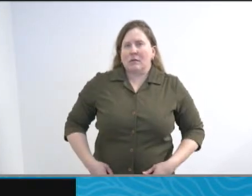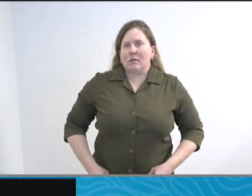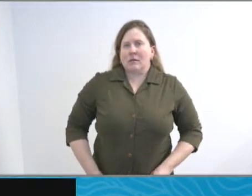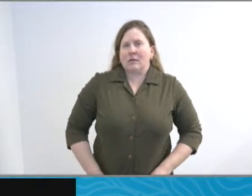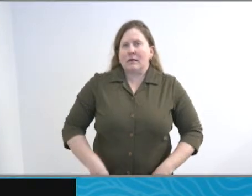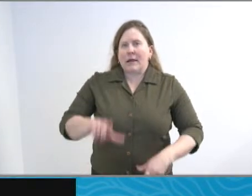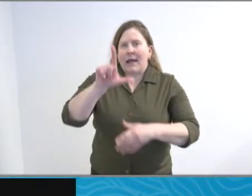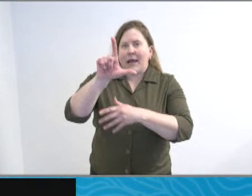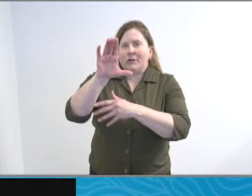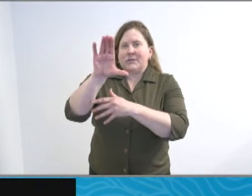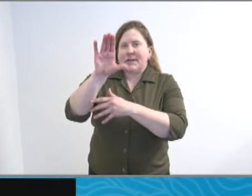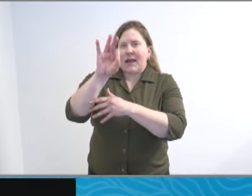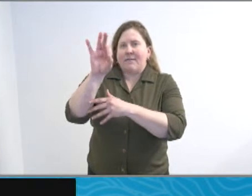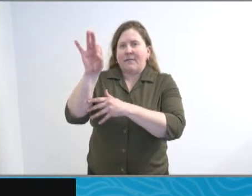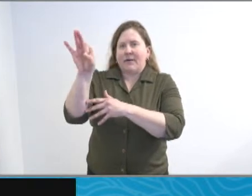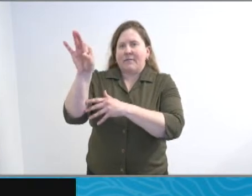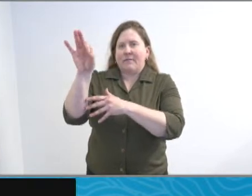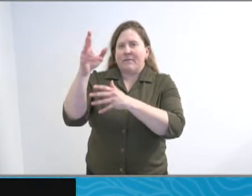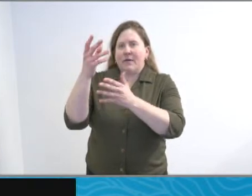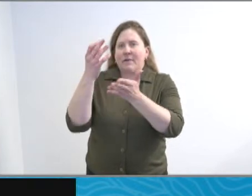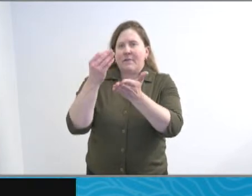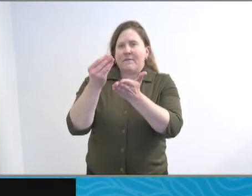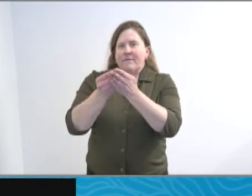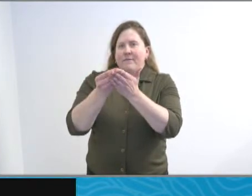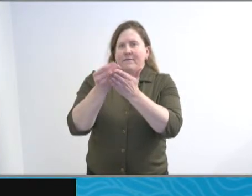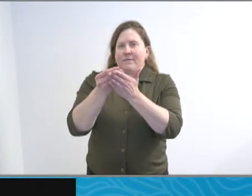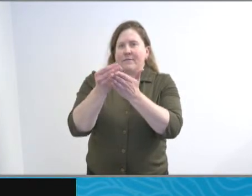which are the bottom two foundational portions